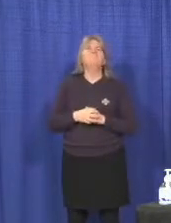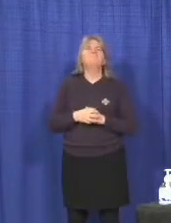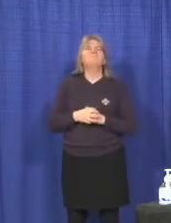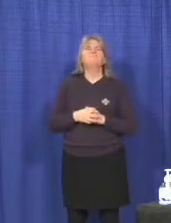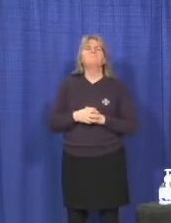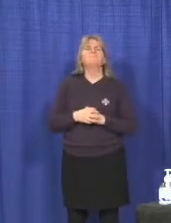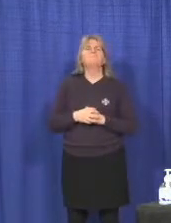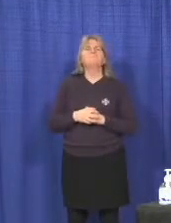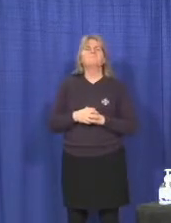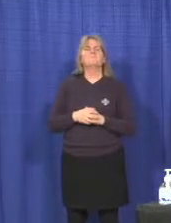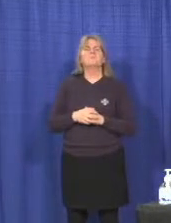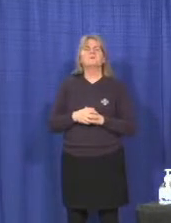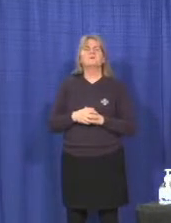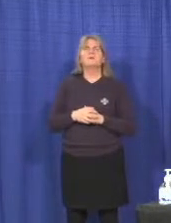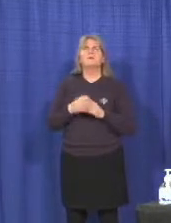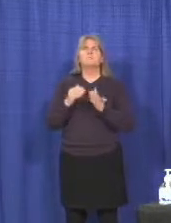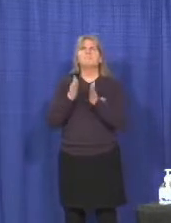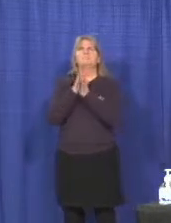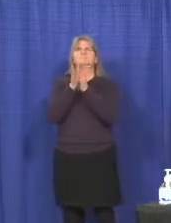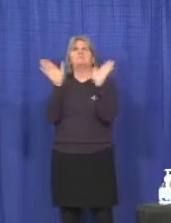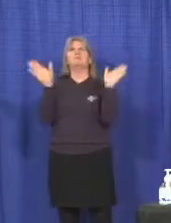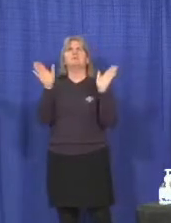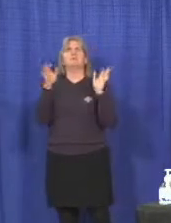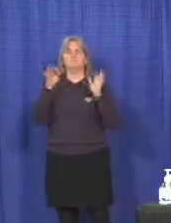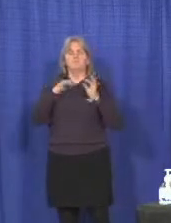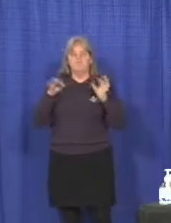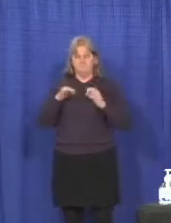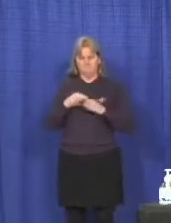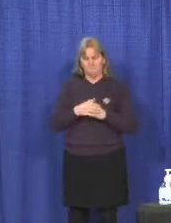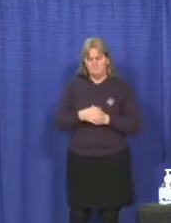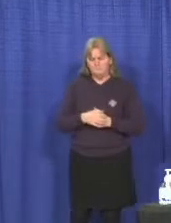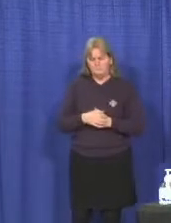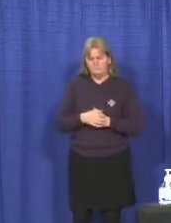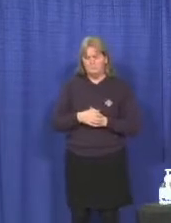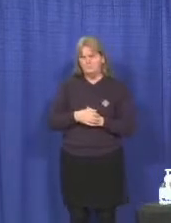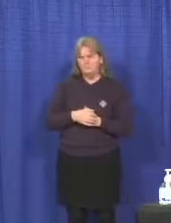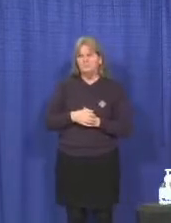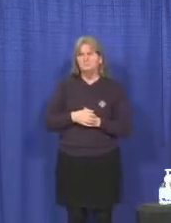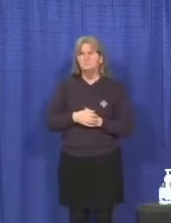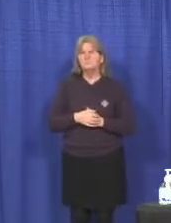Back to a bit of an overview. I'm going to stay with this